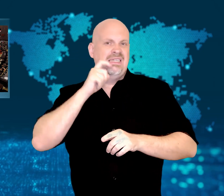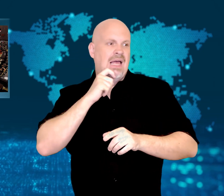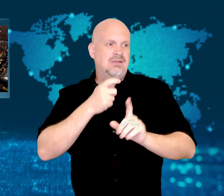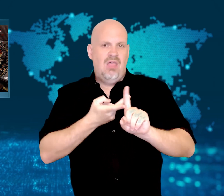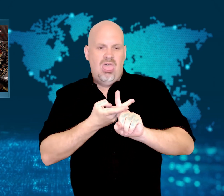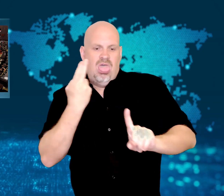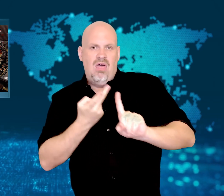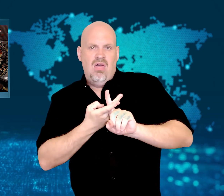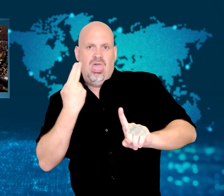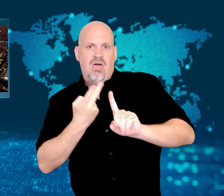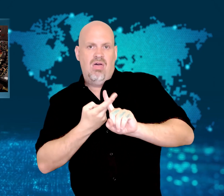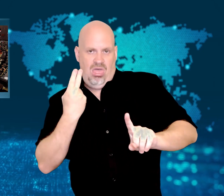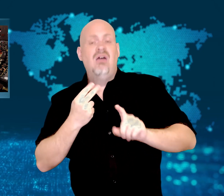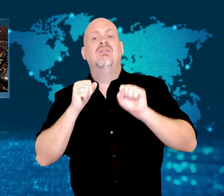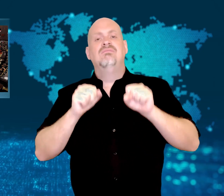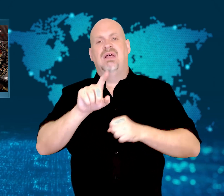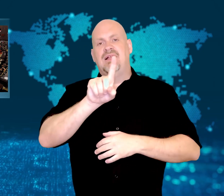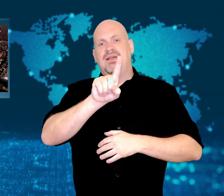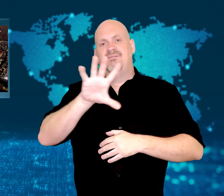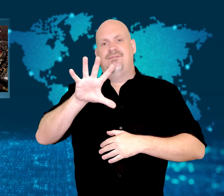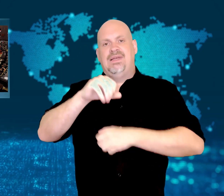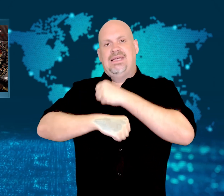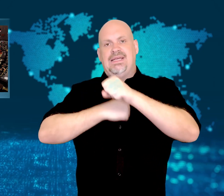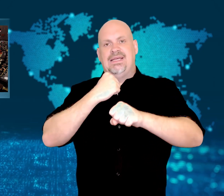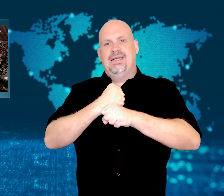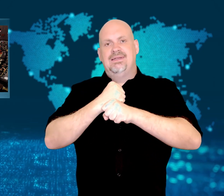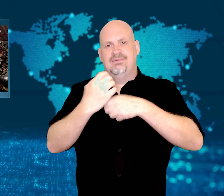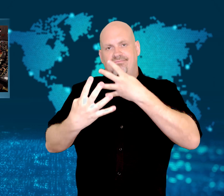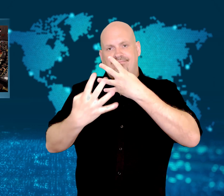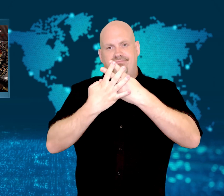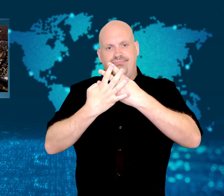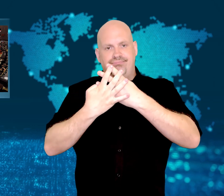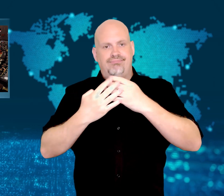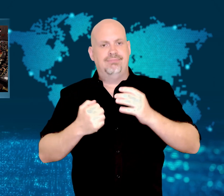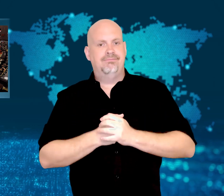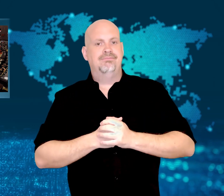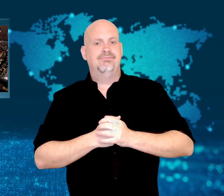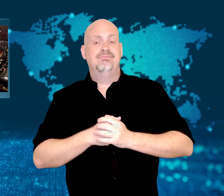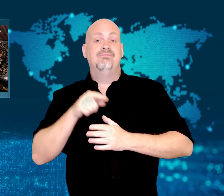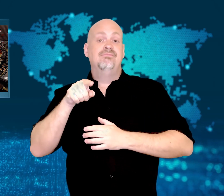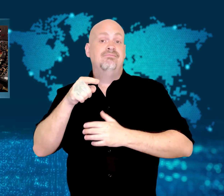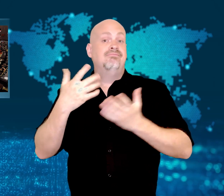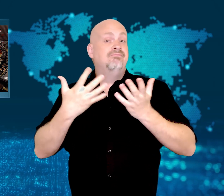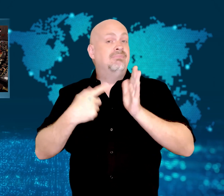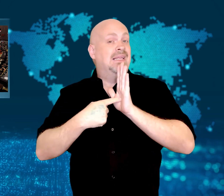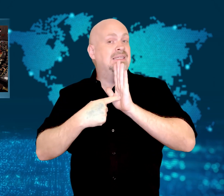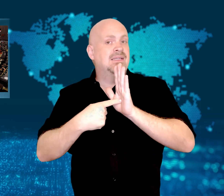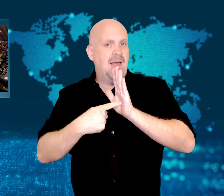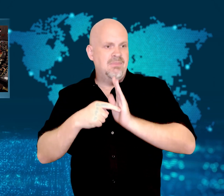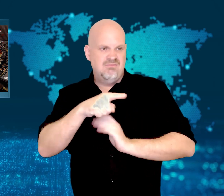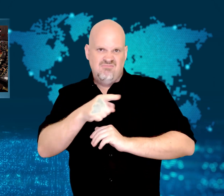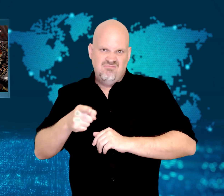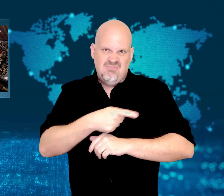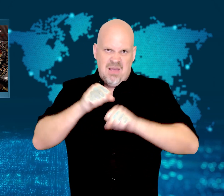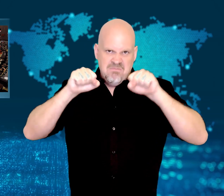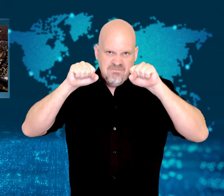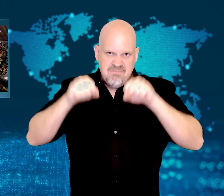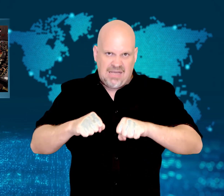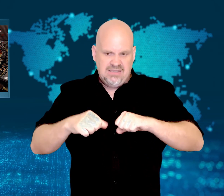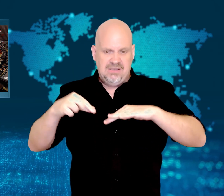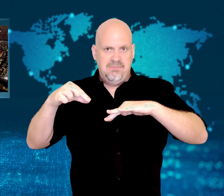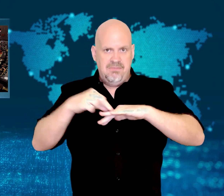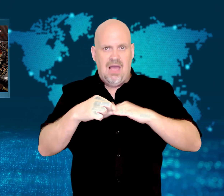This includes forced marriage and child marriage.